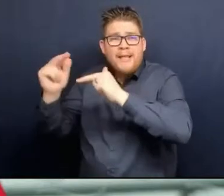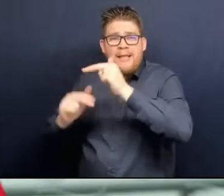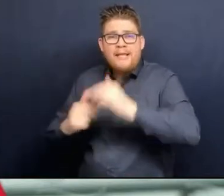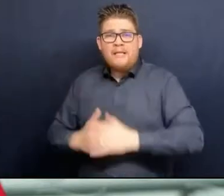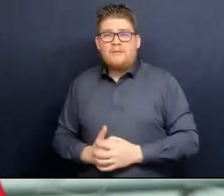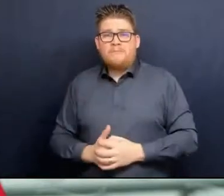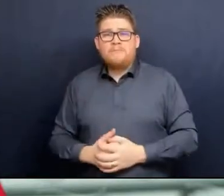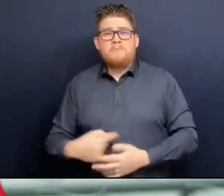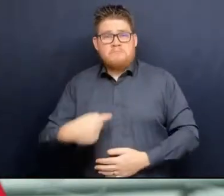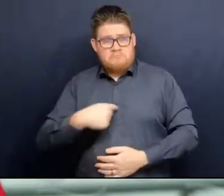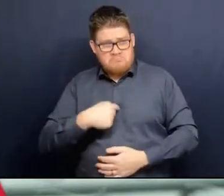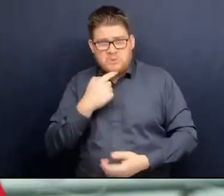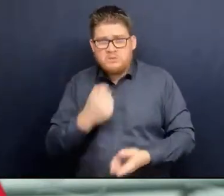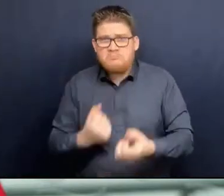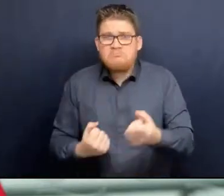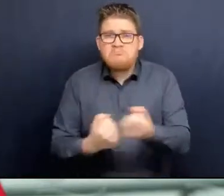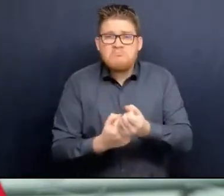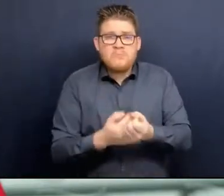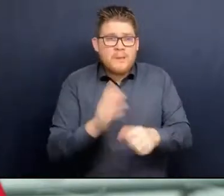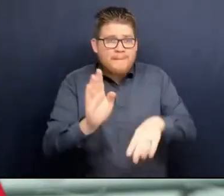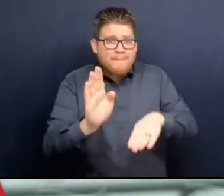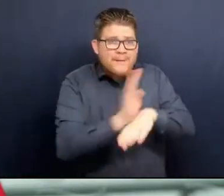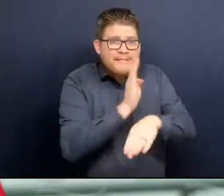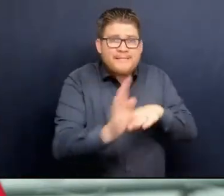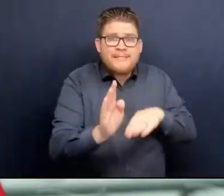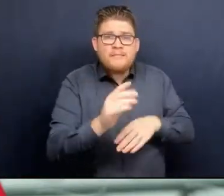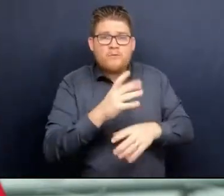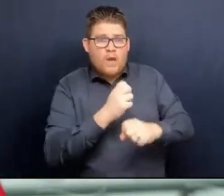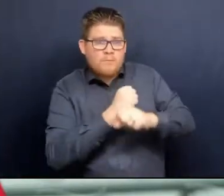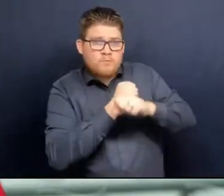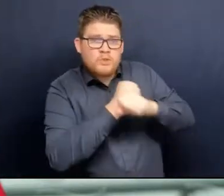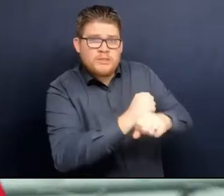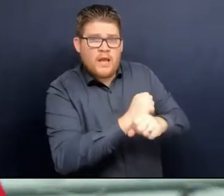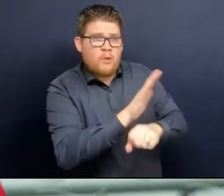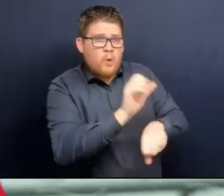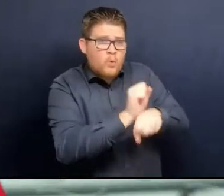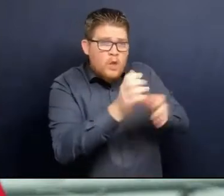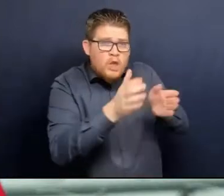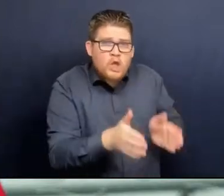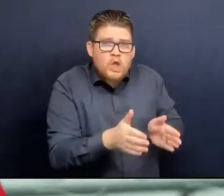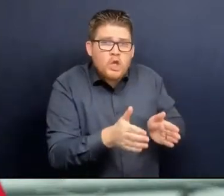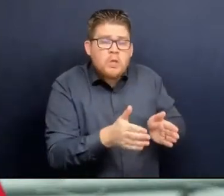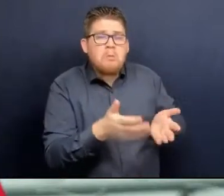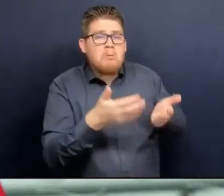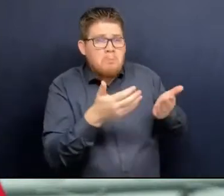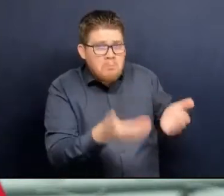am absolutely will support businesses continuing to protect